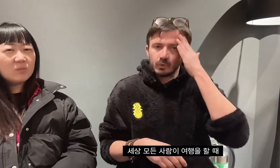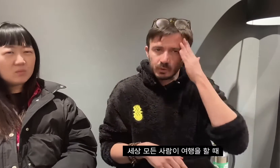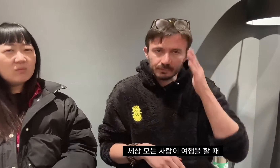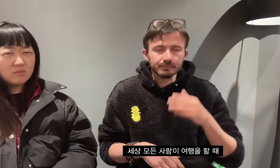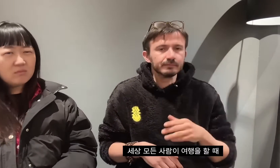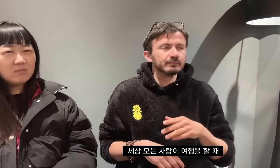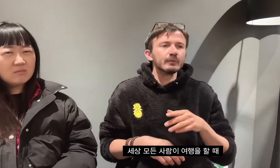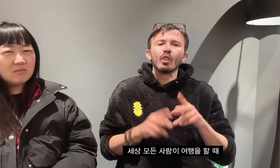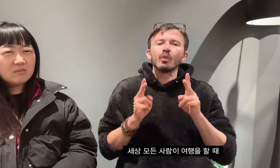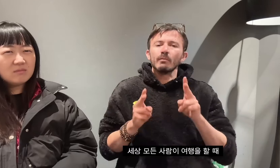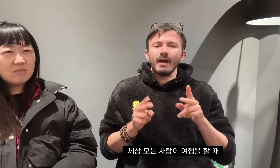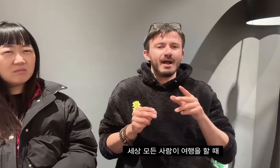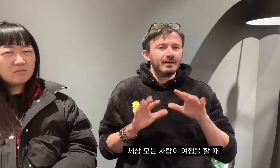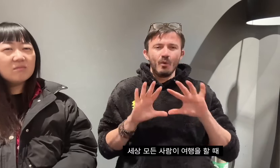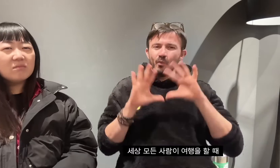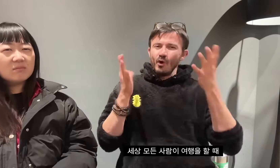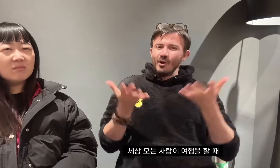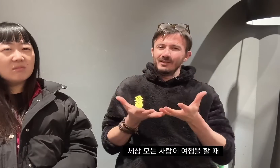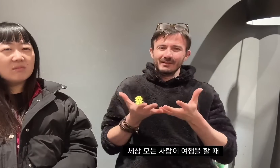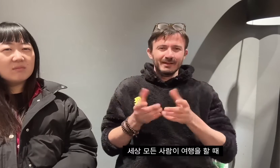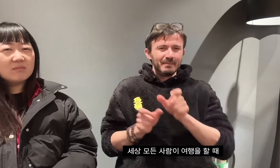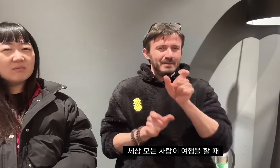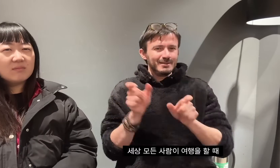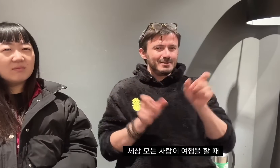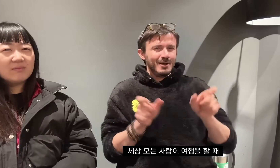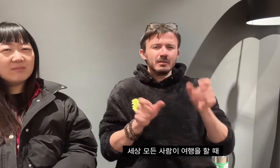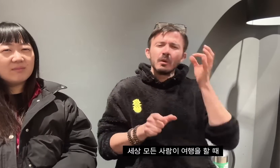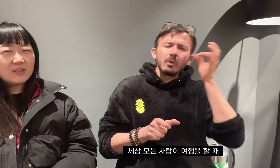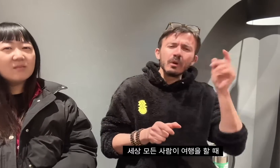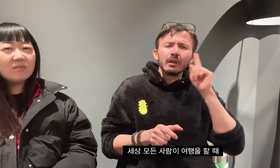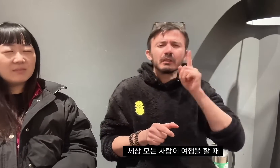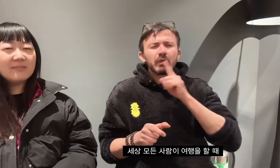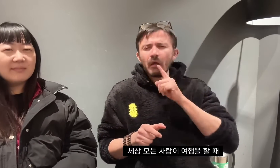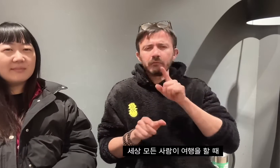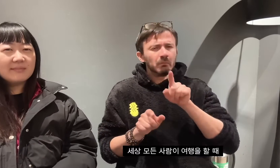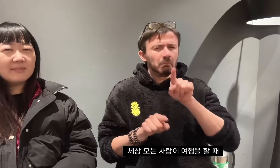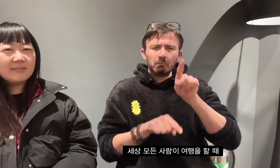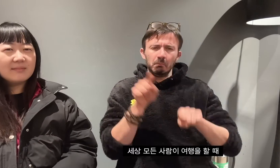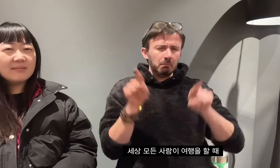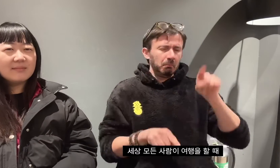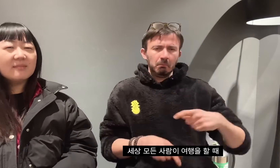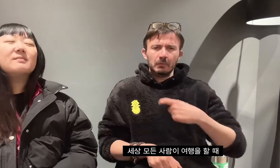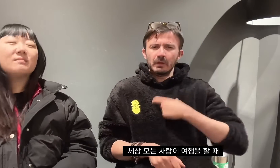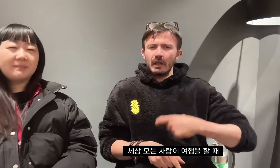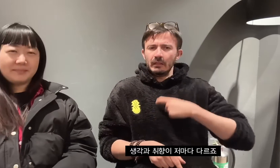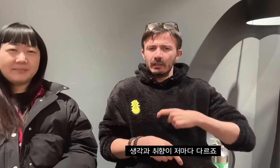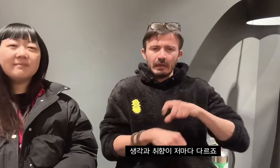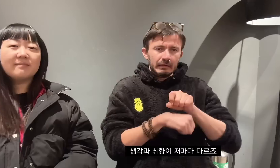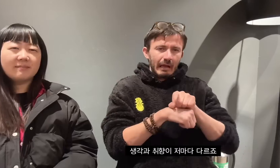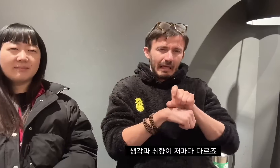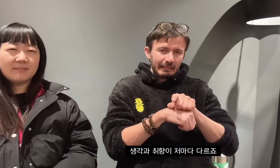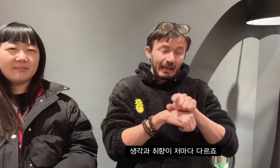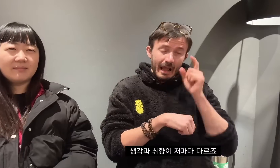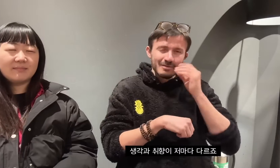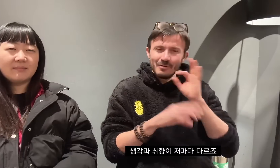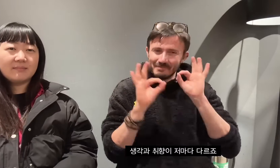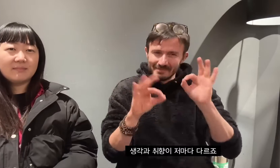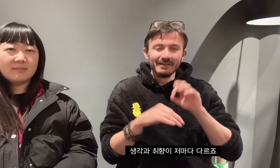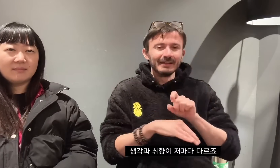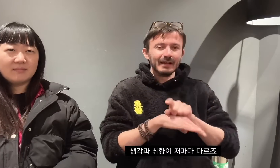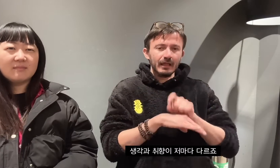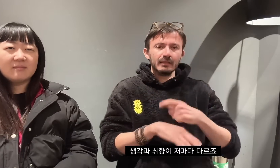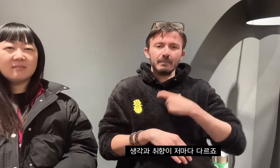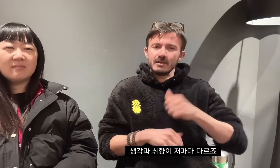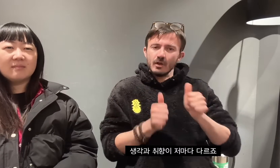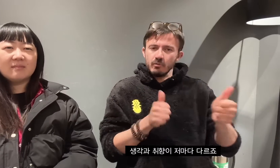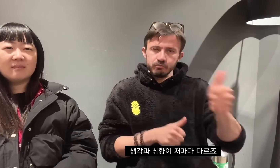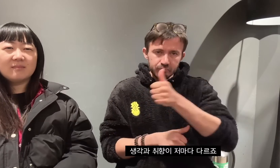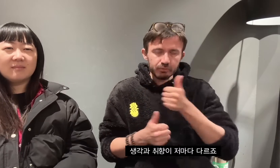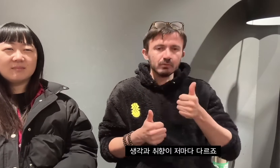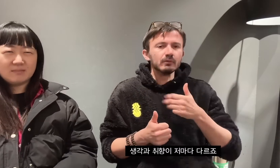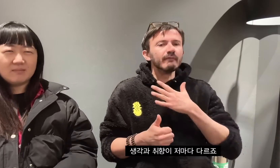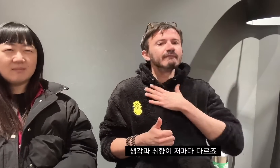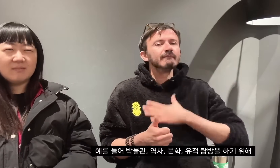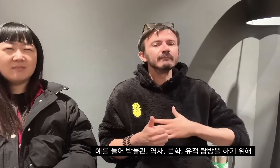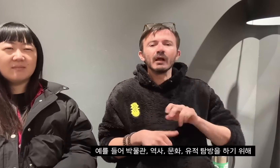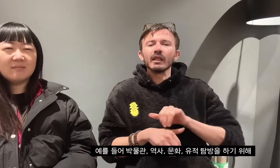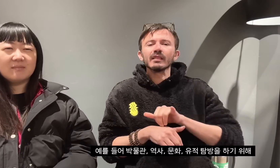Every deaf person in the world has different thoughts and tastes when traveling.